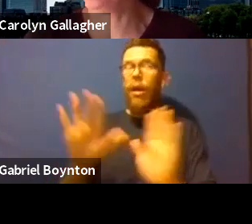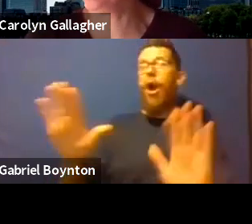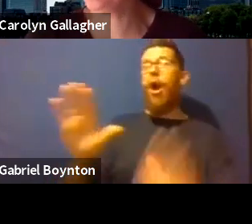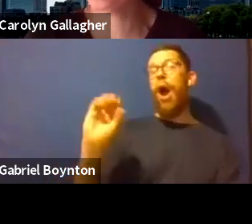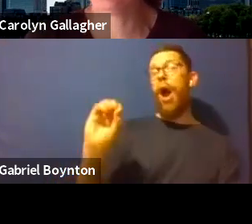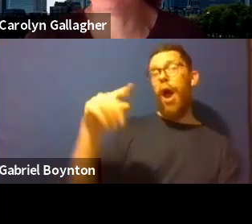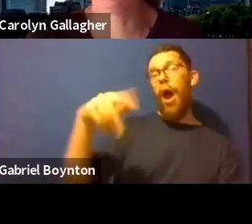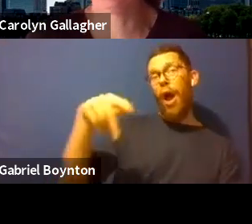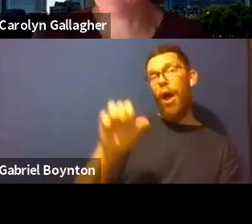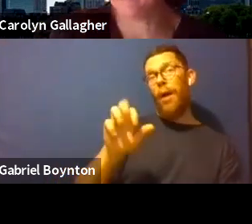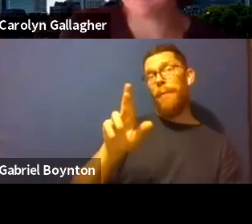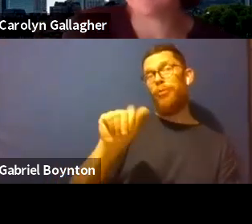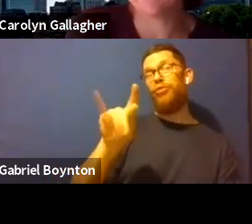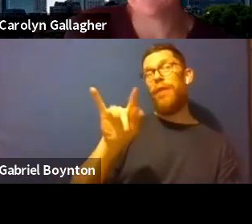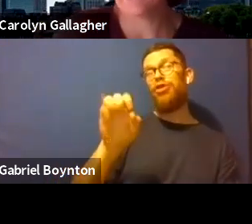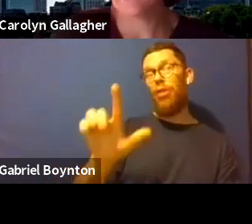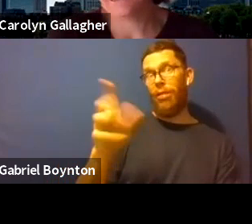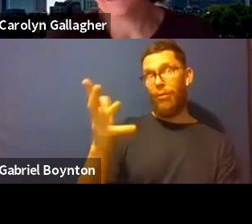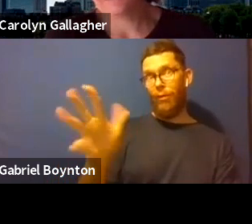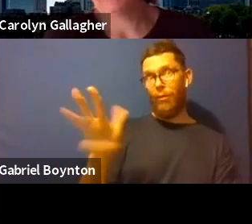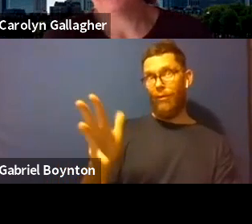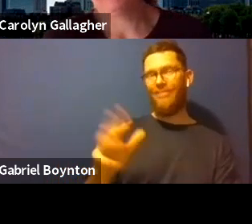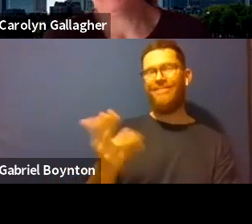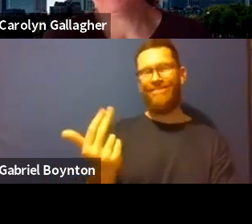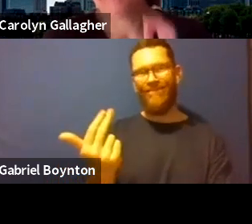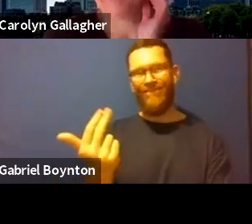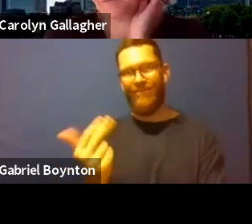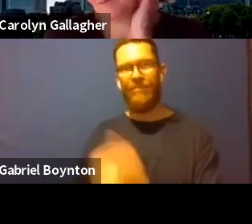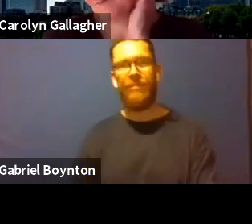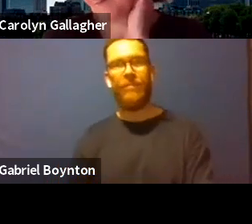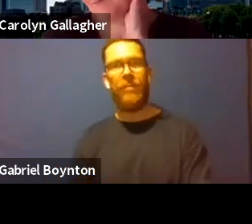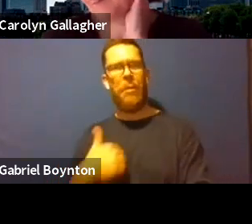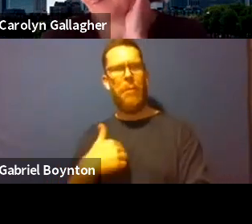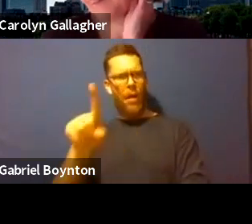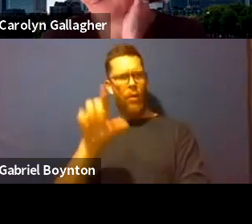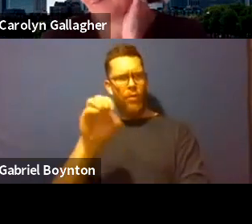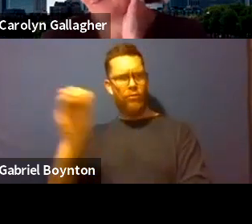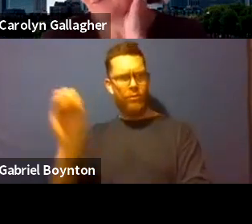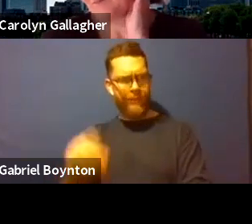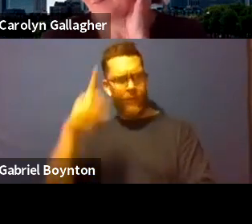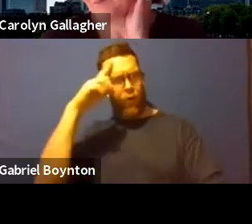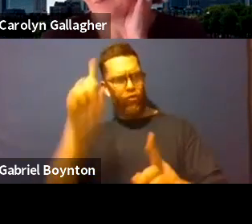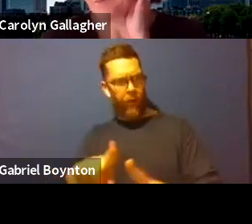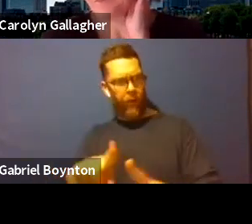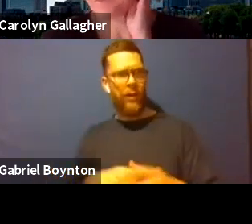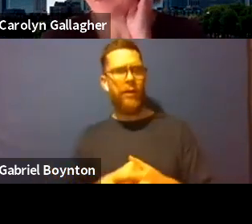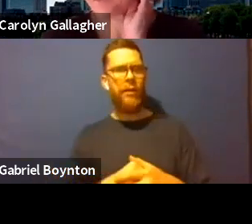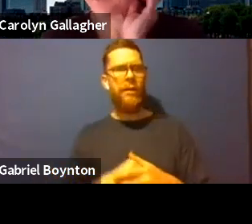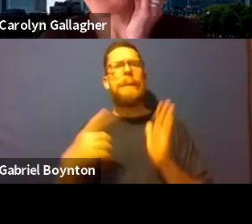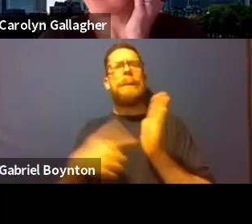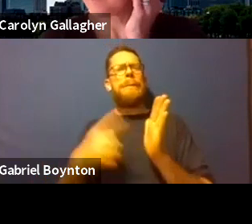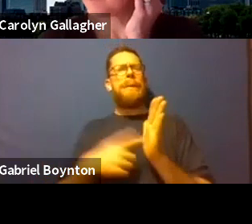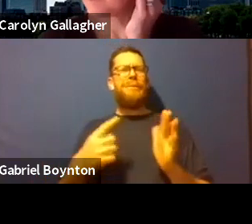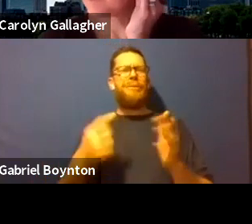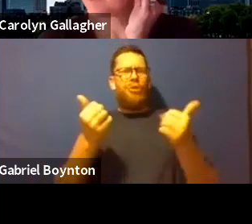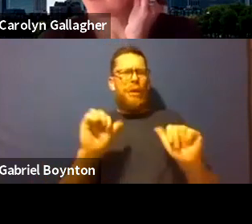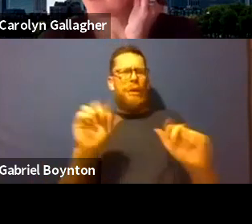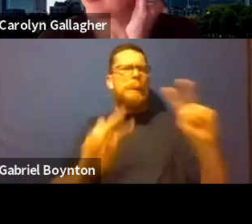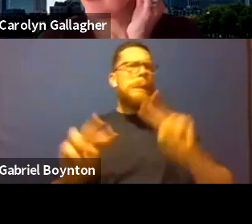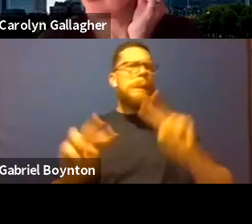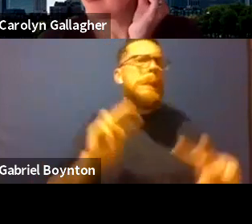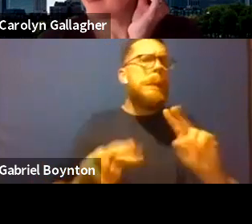Sheri Cohen: Yeah, yeah. Exactly right. I 100% agree. I mean it. This is the, you know, sometimes you look for some of the good and some really bad situations. And I think that